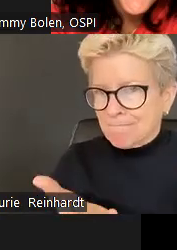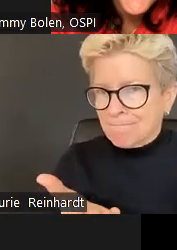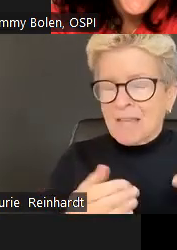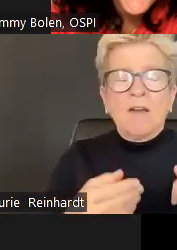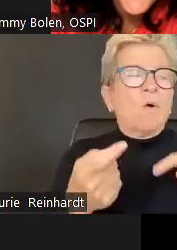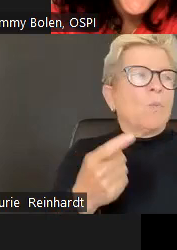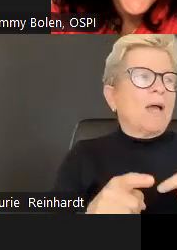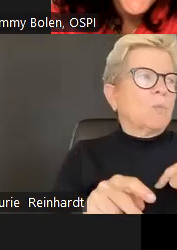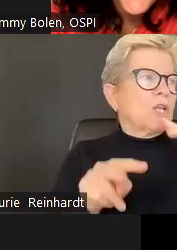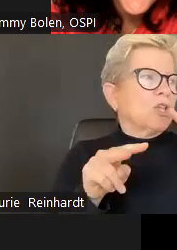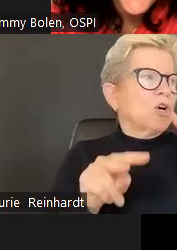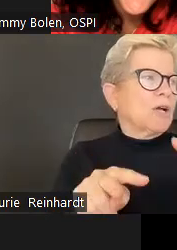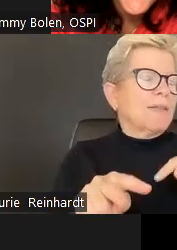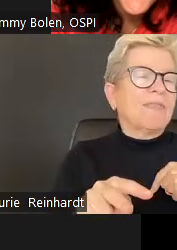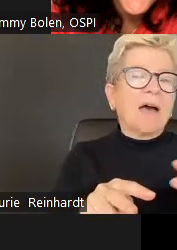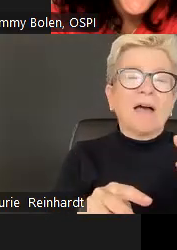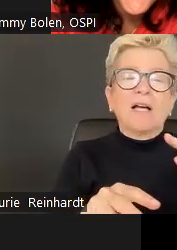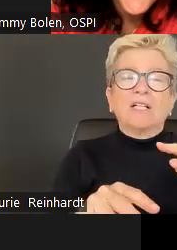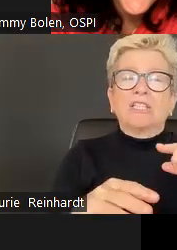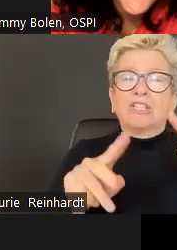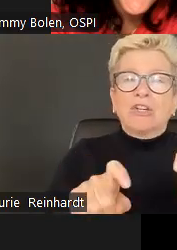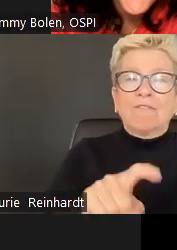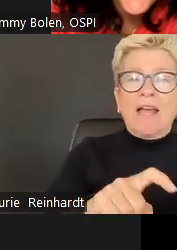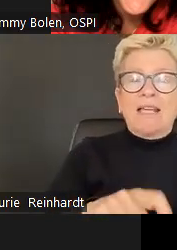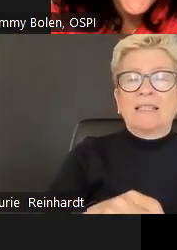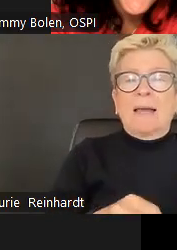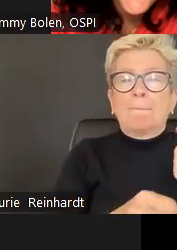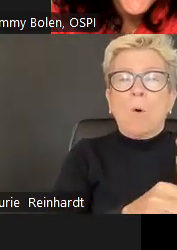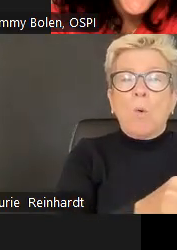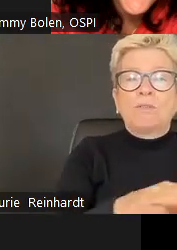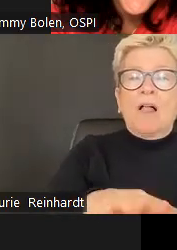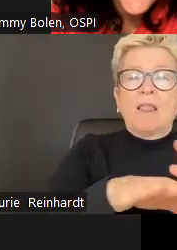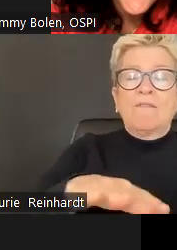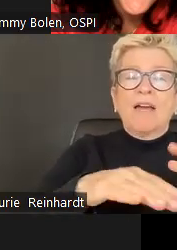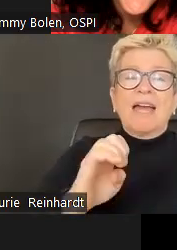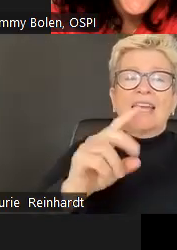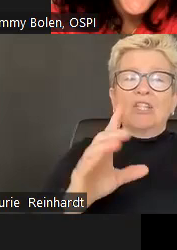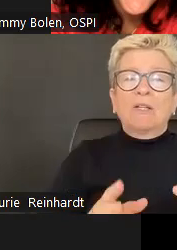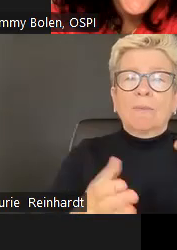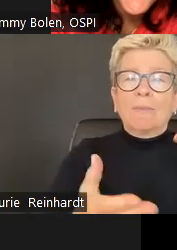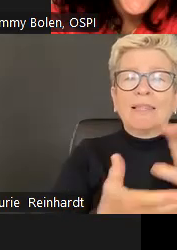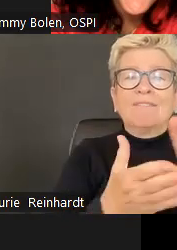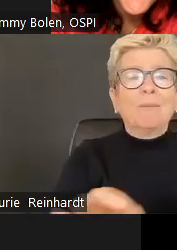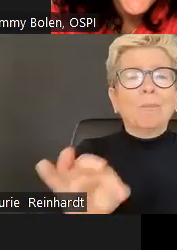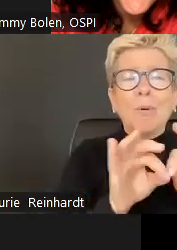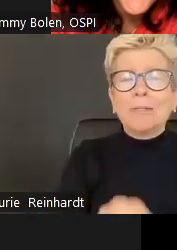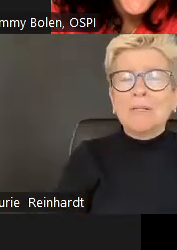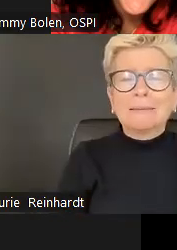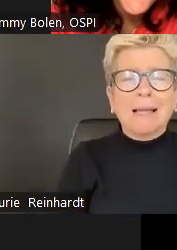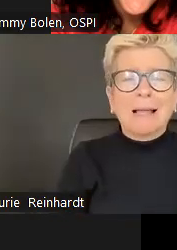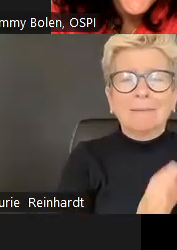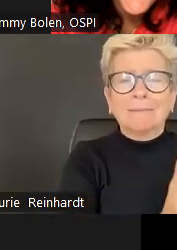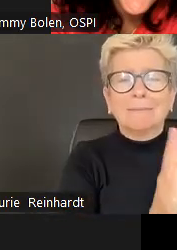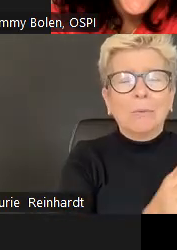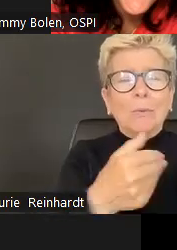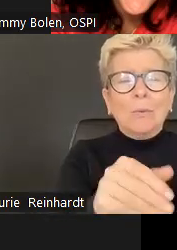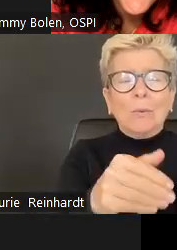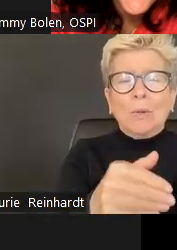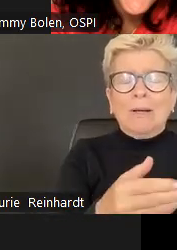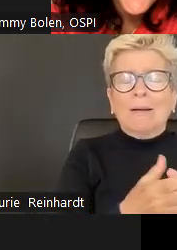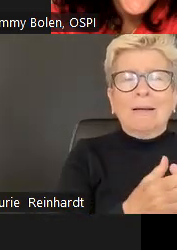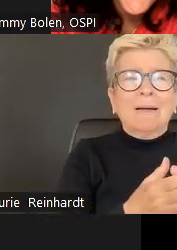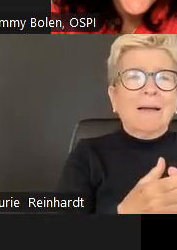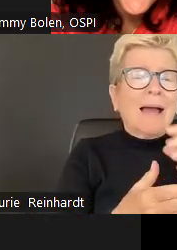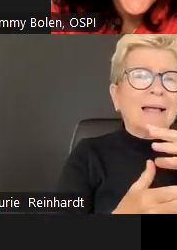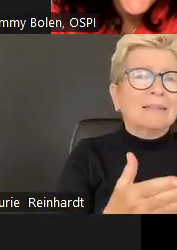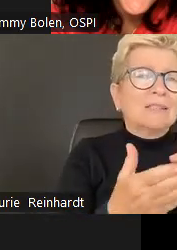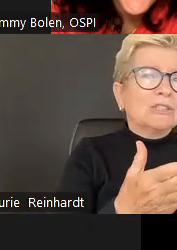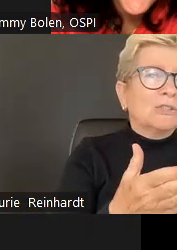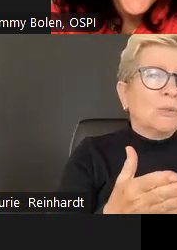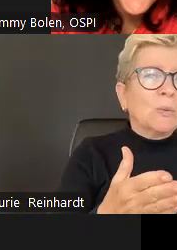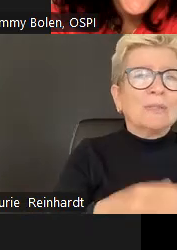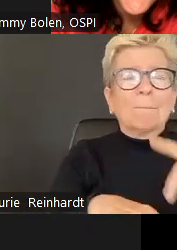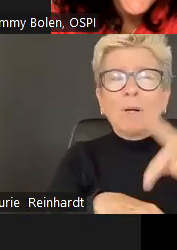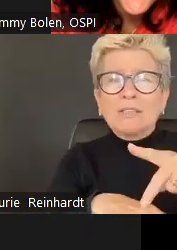In a lot of the work that I've been doing with educators is thinking about what does intentional social emotional academic development mean.